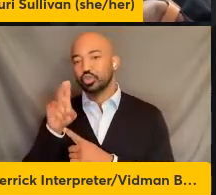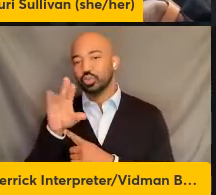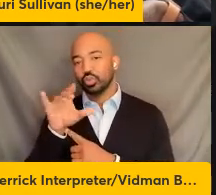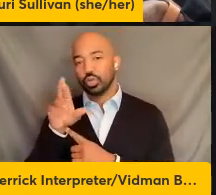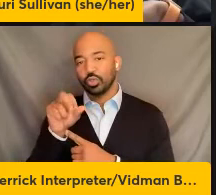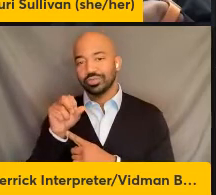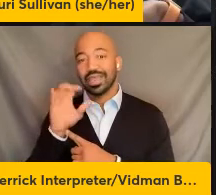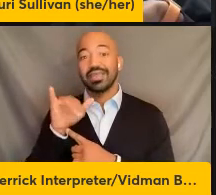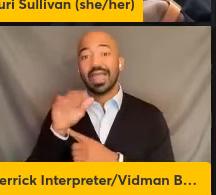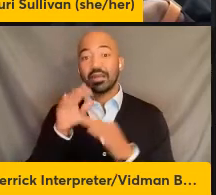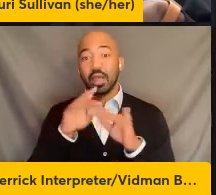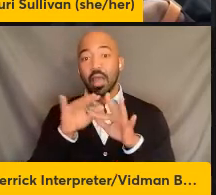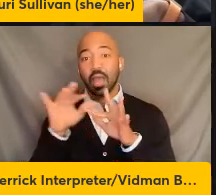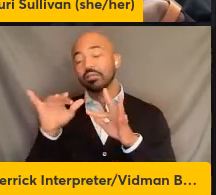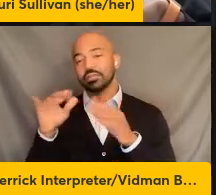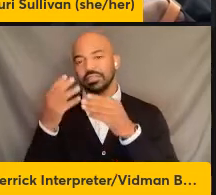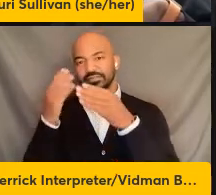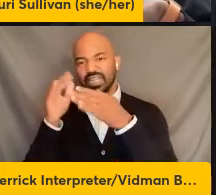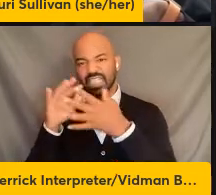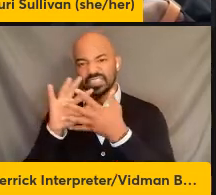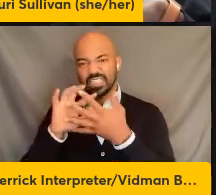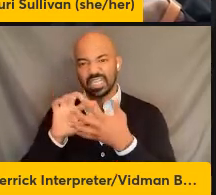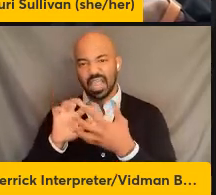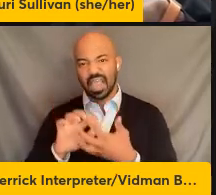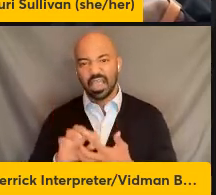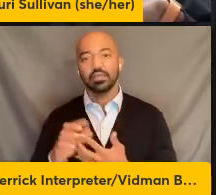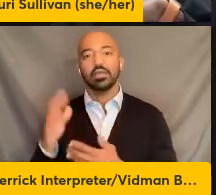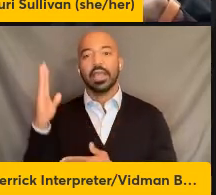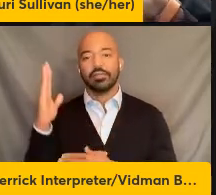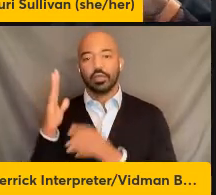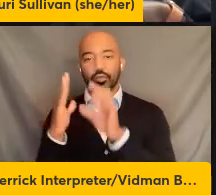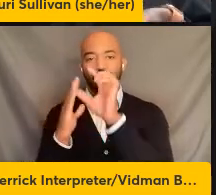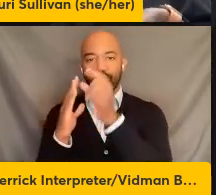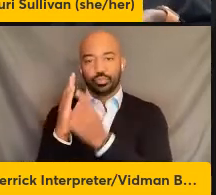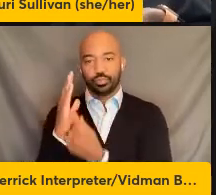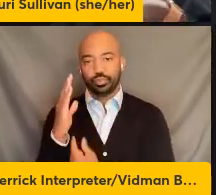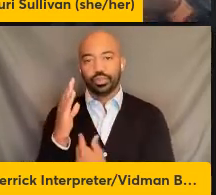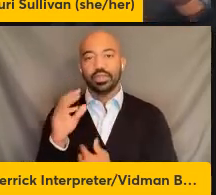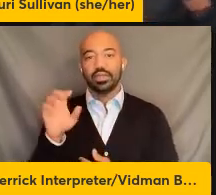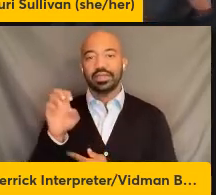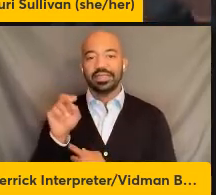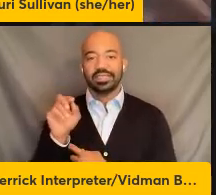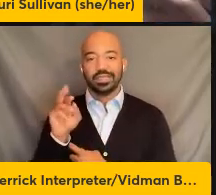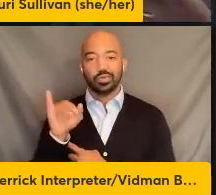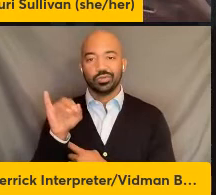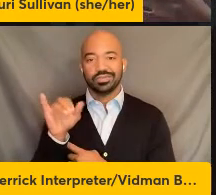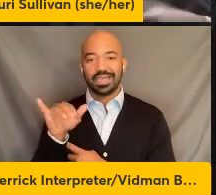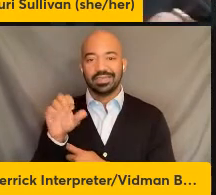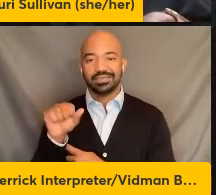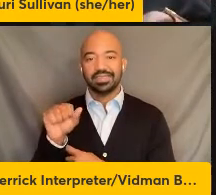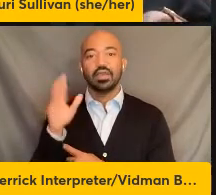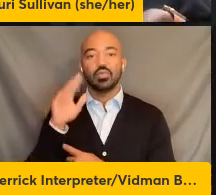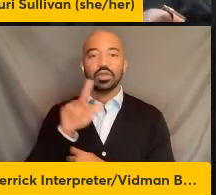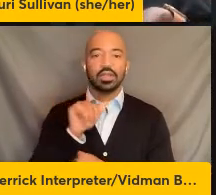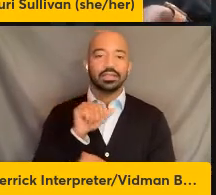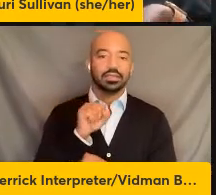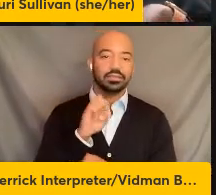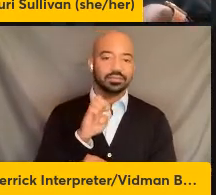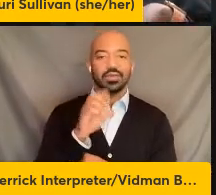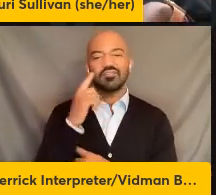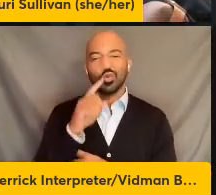broken down by these brookwater enzymes that are expressed on enterocytes, lactase, which breaks down lactose, as well as